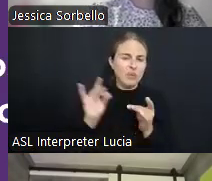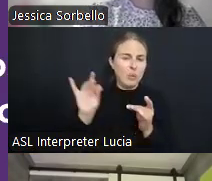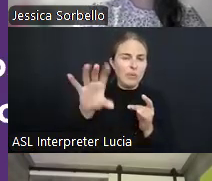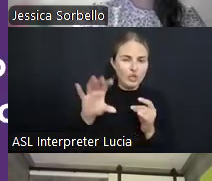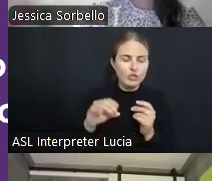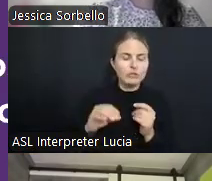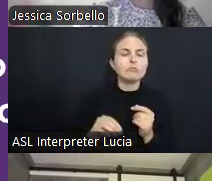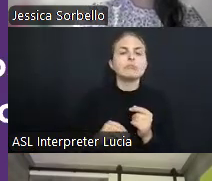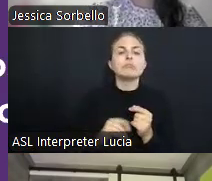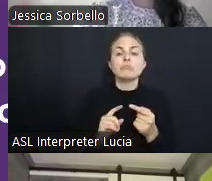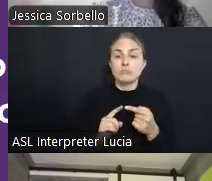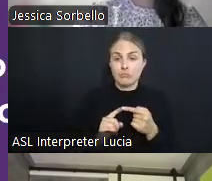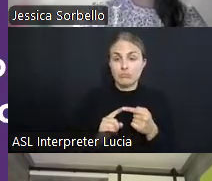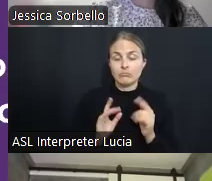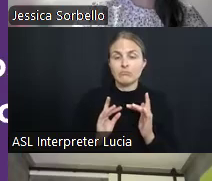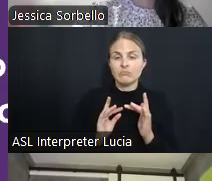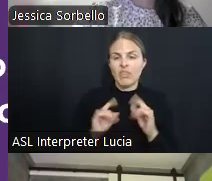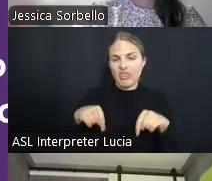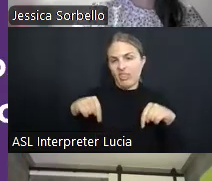recorded, and made available after ward. Number two, the